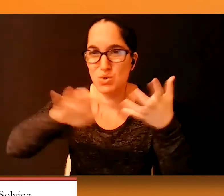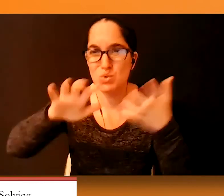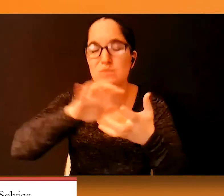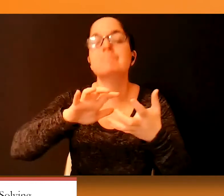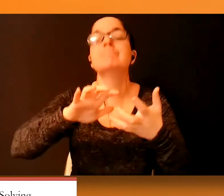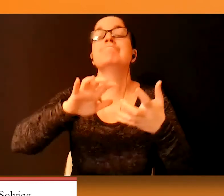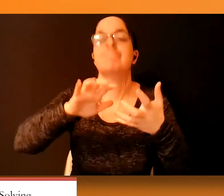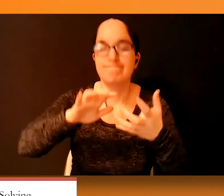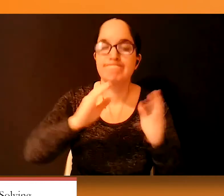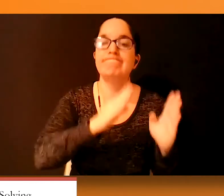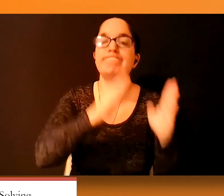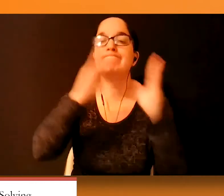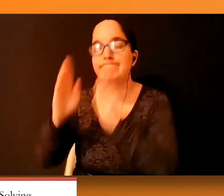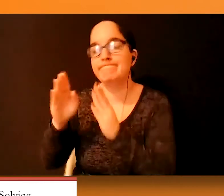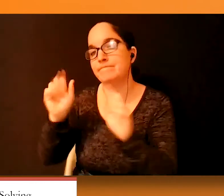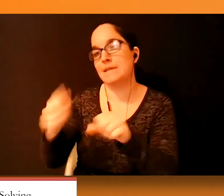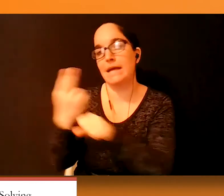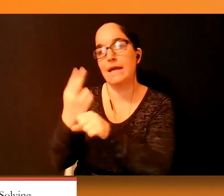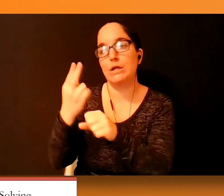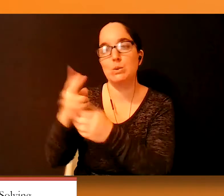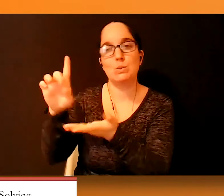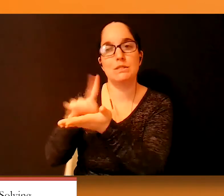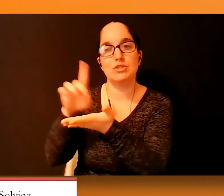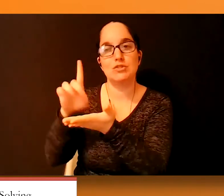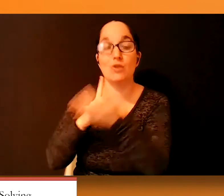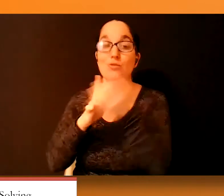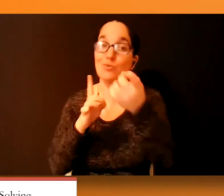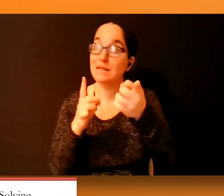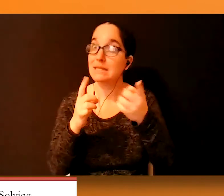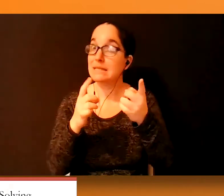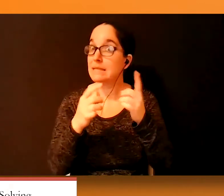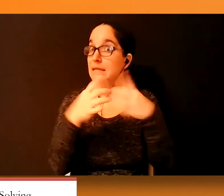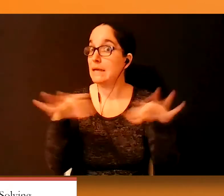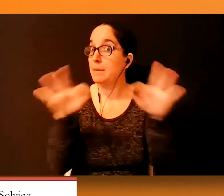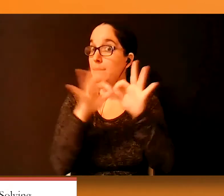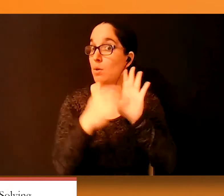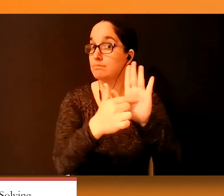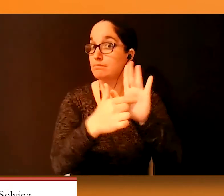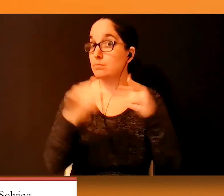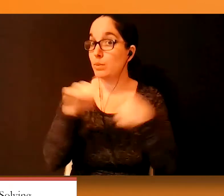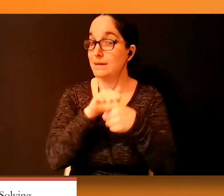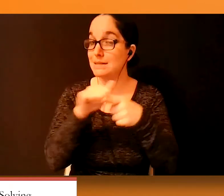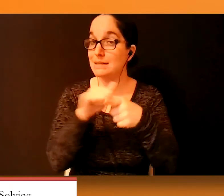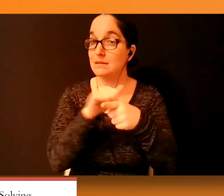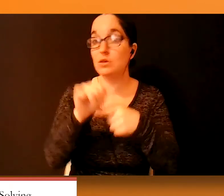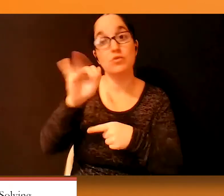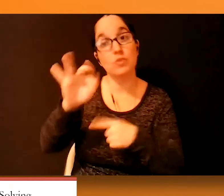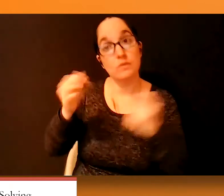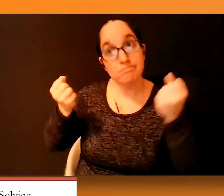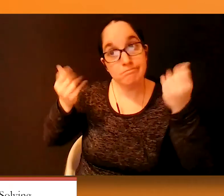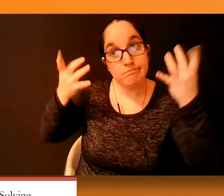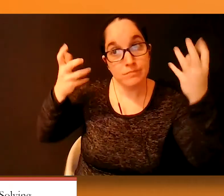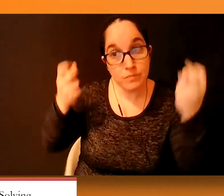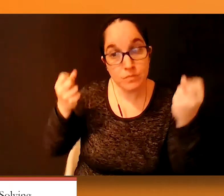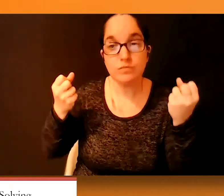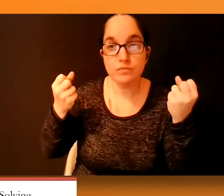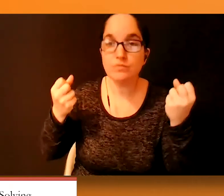their brains before we go to looking at another resource, but this is something that you can model for them.